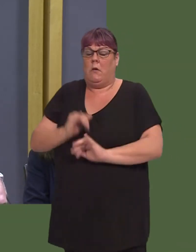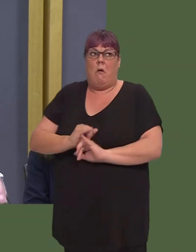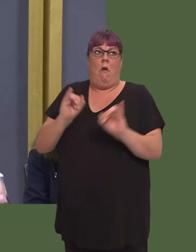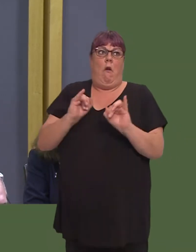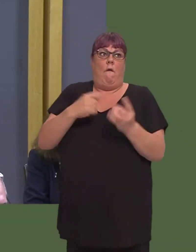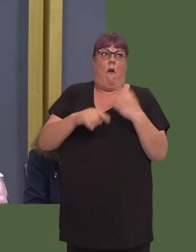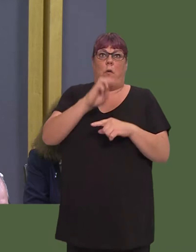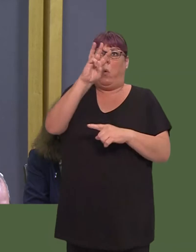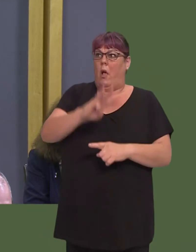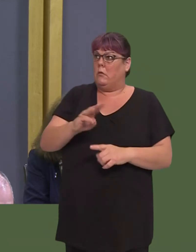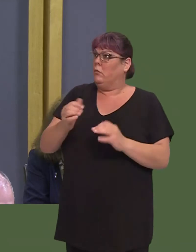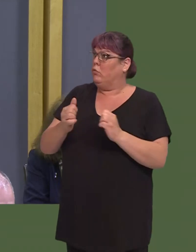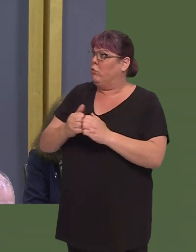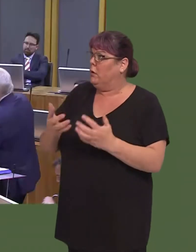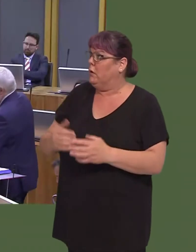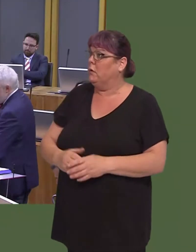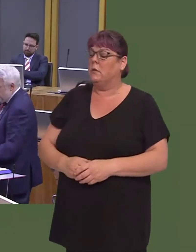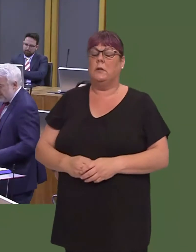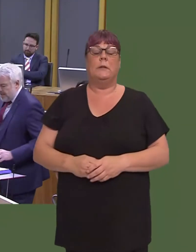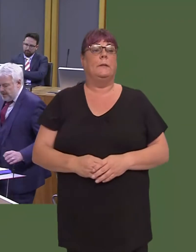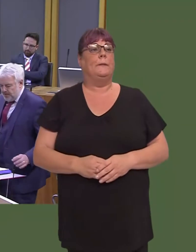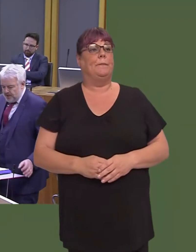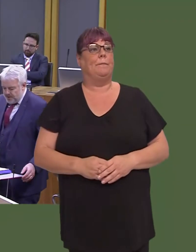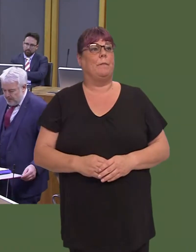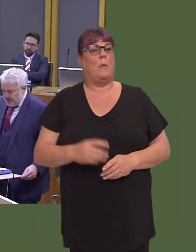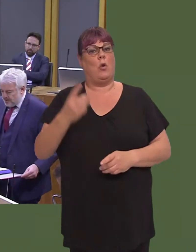charges as a way of granting planning permission without the ongoing revenue cost that an estate